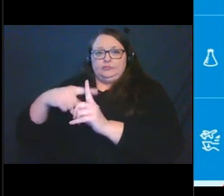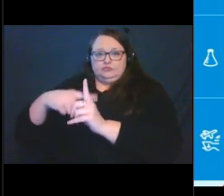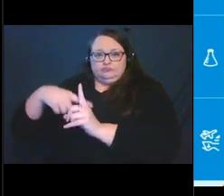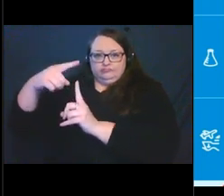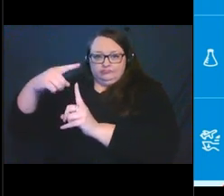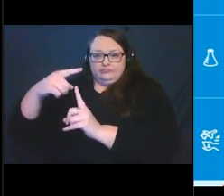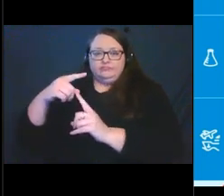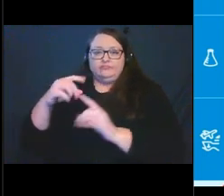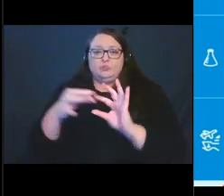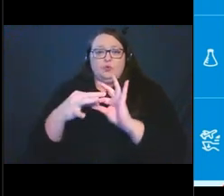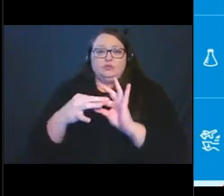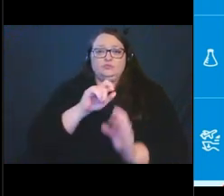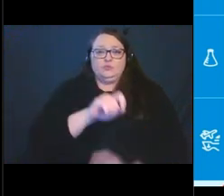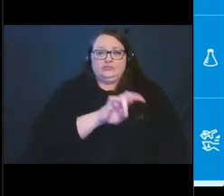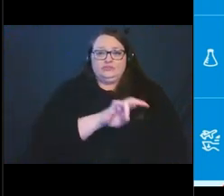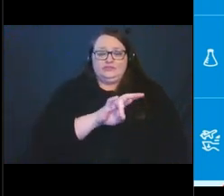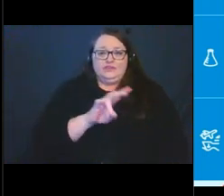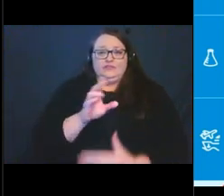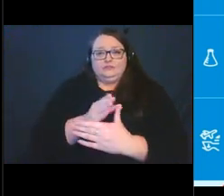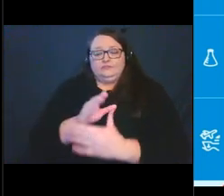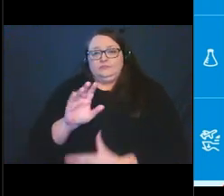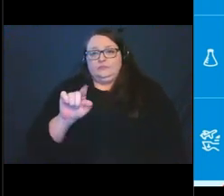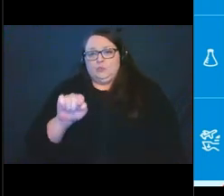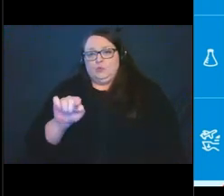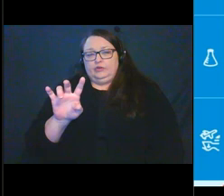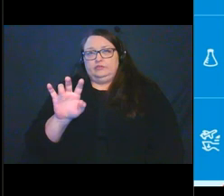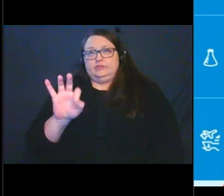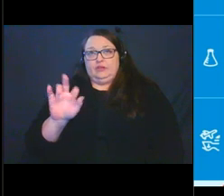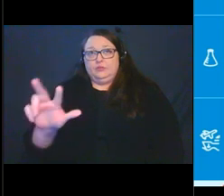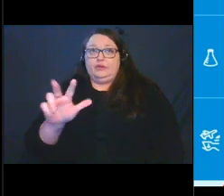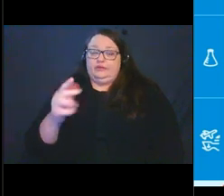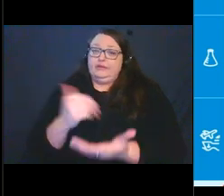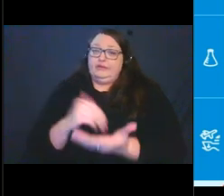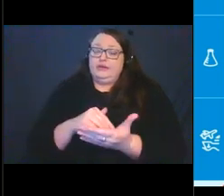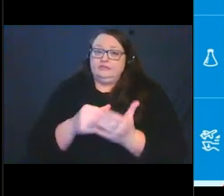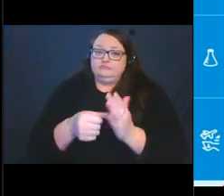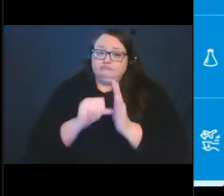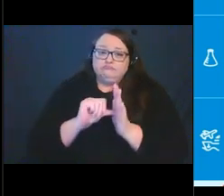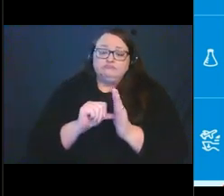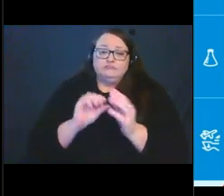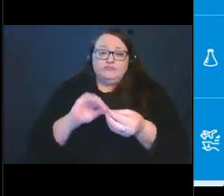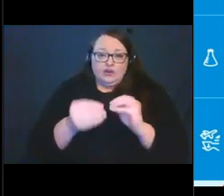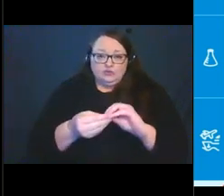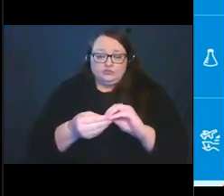0.93 - again really impressive values. The CDC and the National Weather Service are continuing